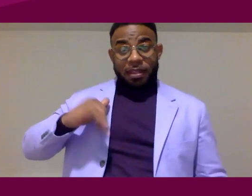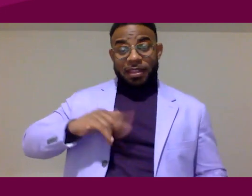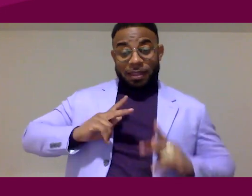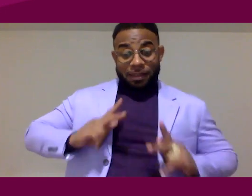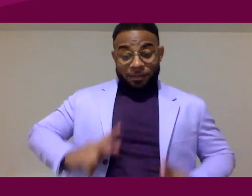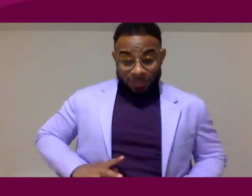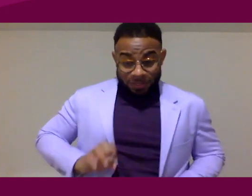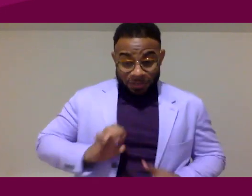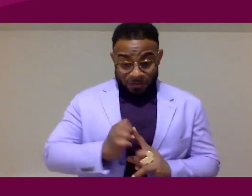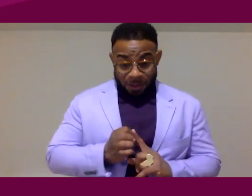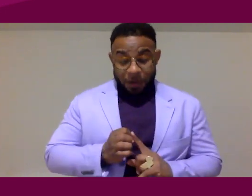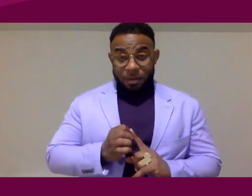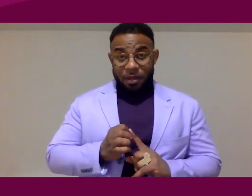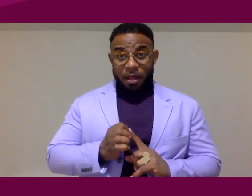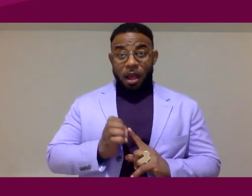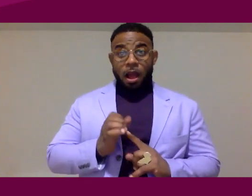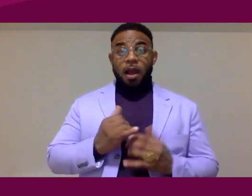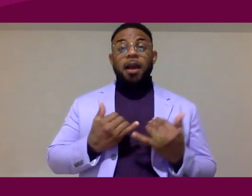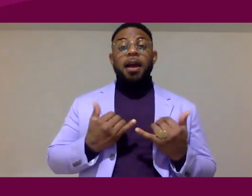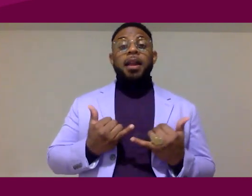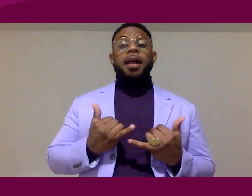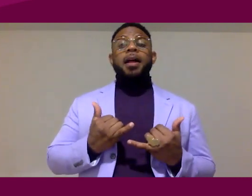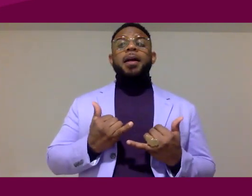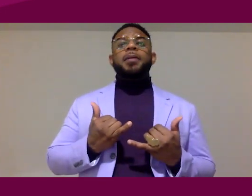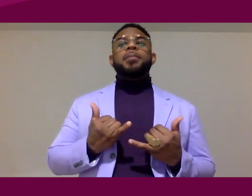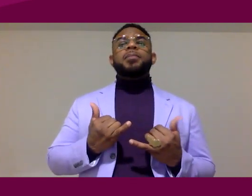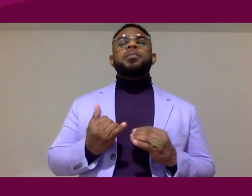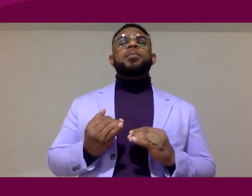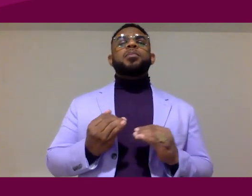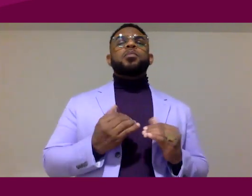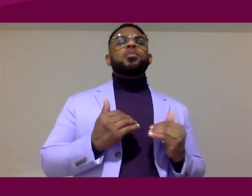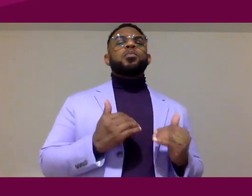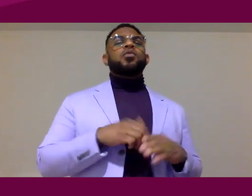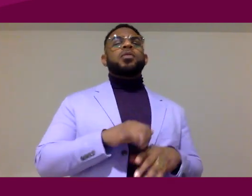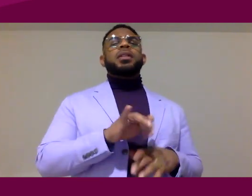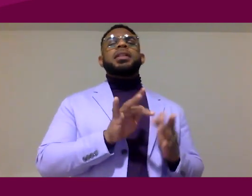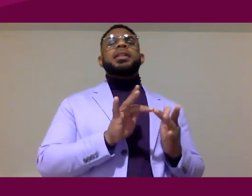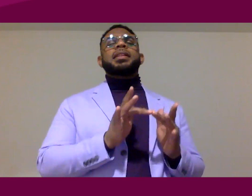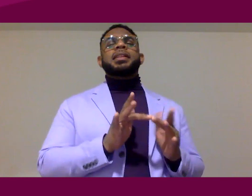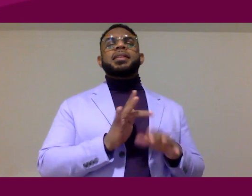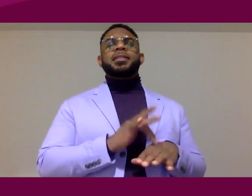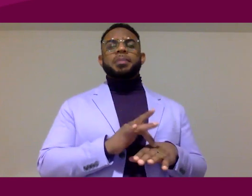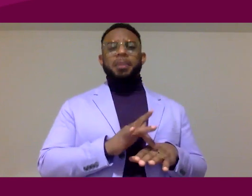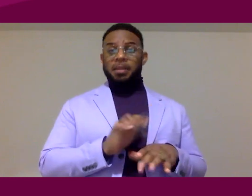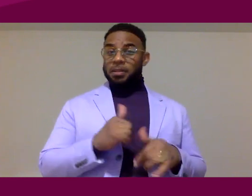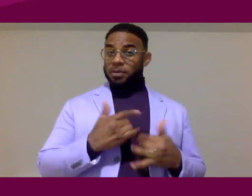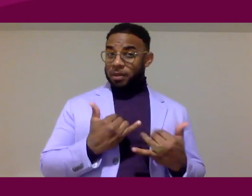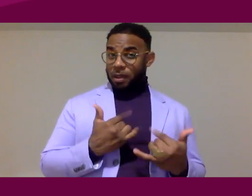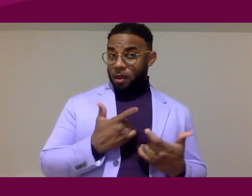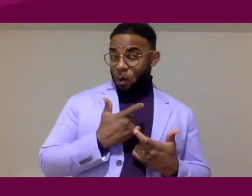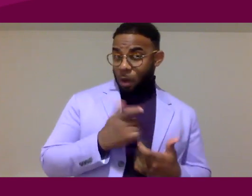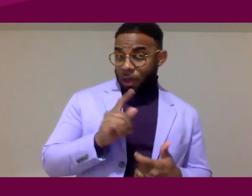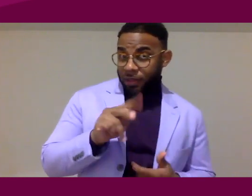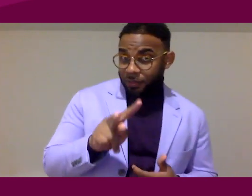environments are now being moved into those digital spaces since we're now watching television